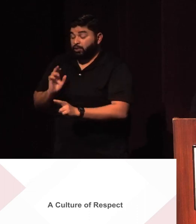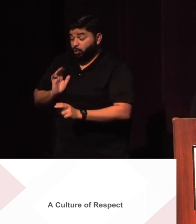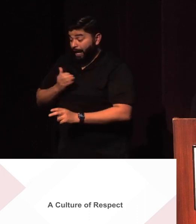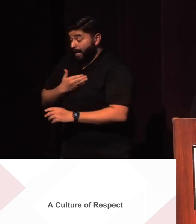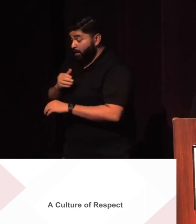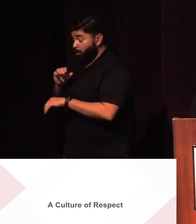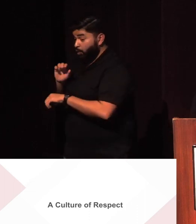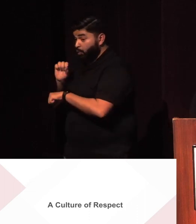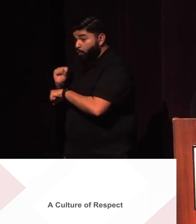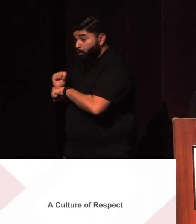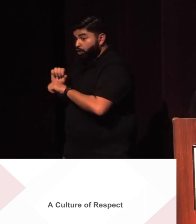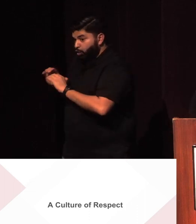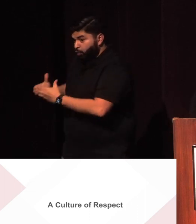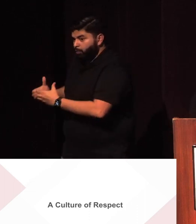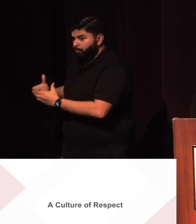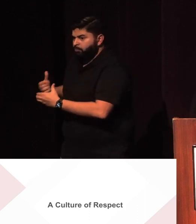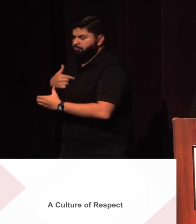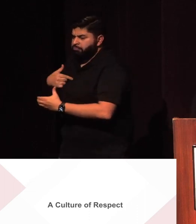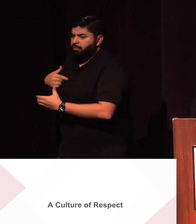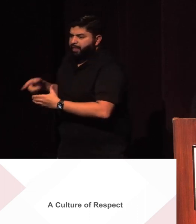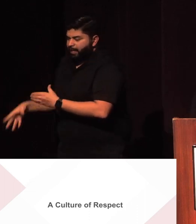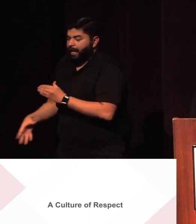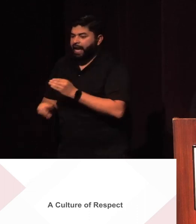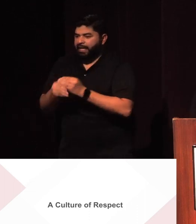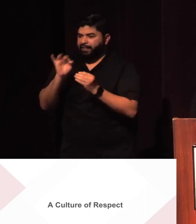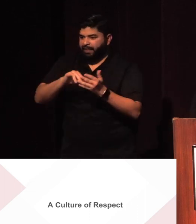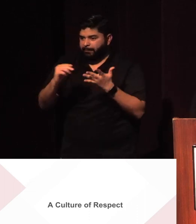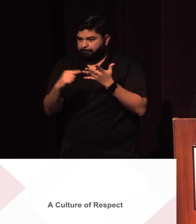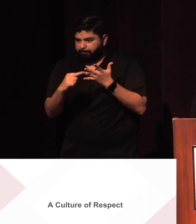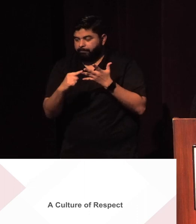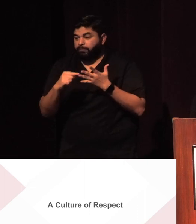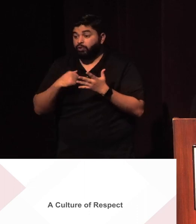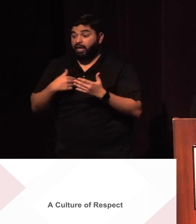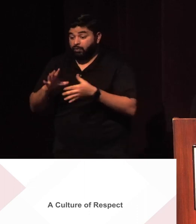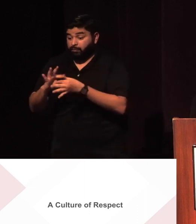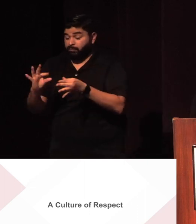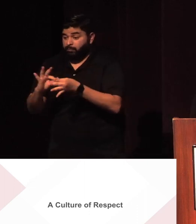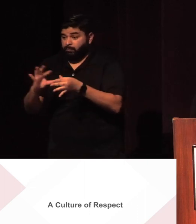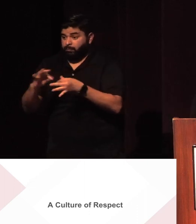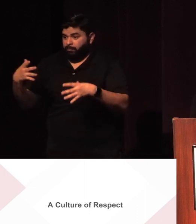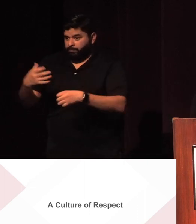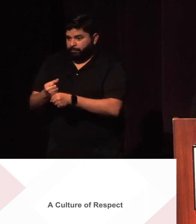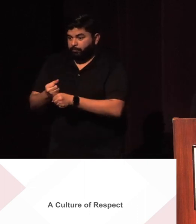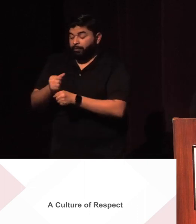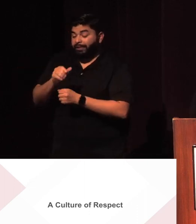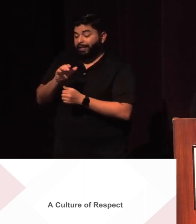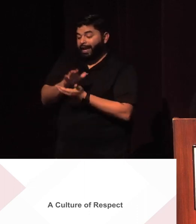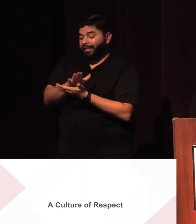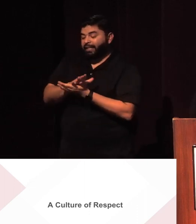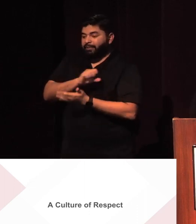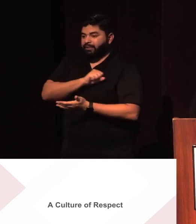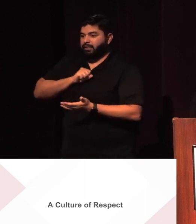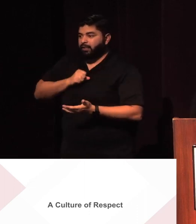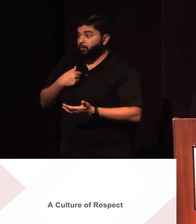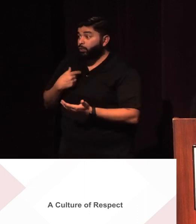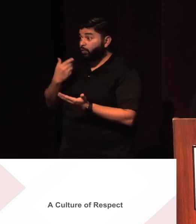culture of respect; this value was added by our workgroup and I am now going to paraphrase the guidelines for dialogue and conversation adopted by the